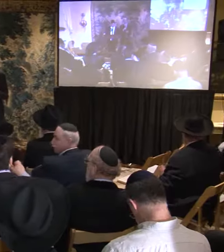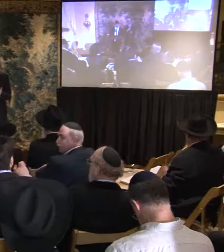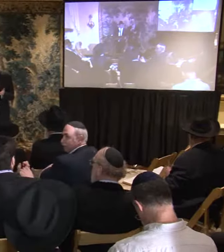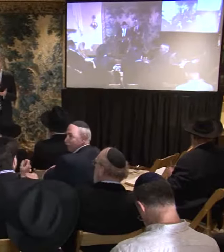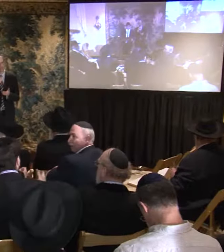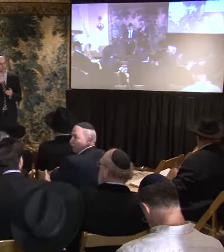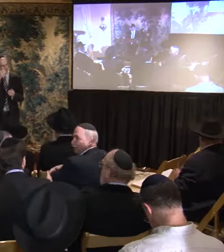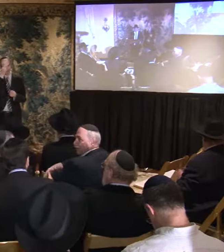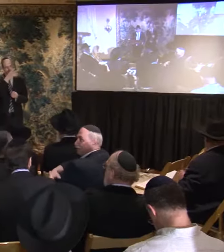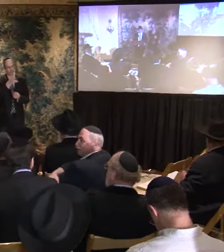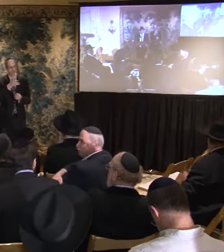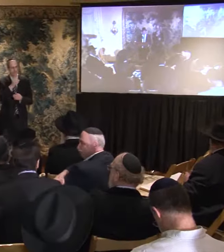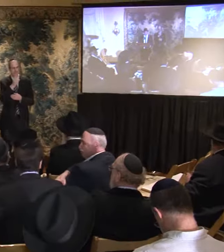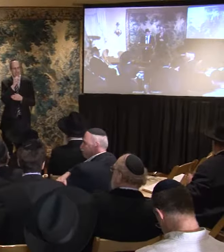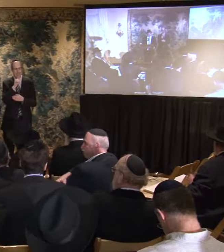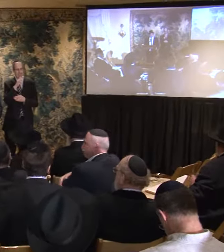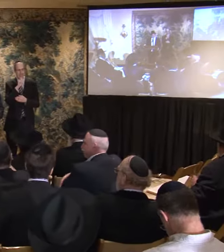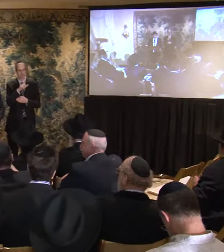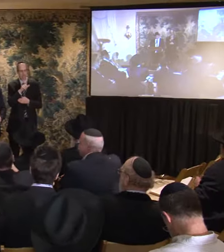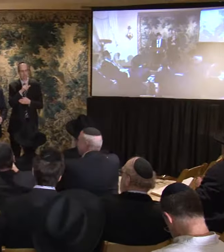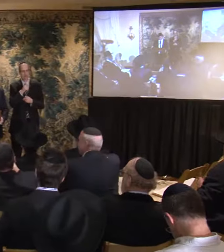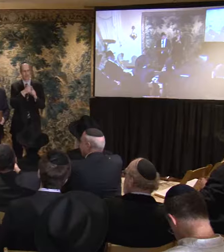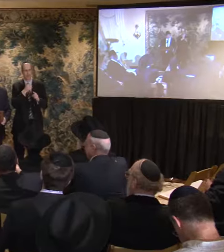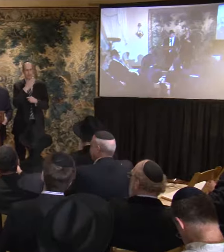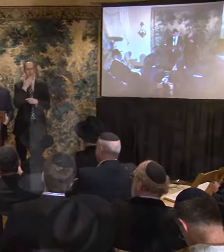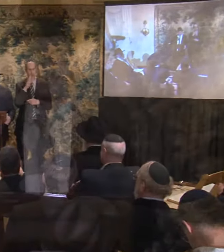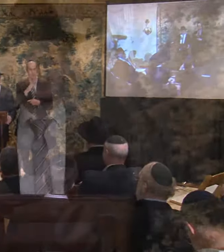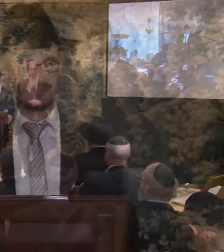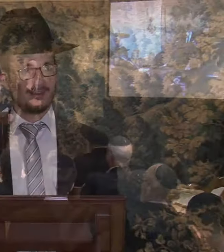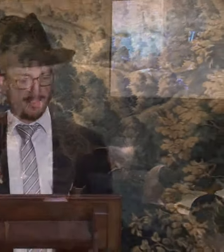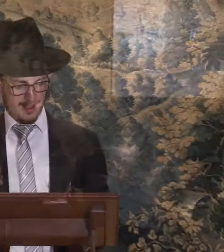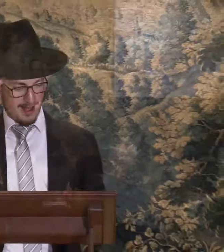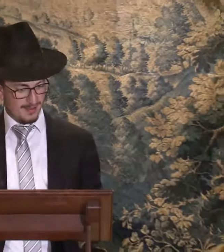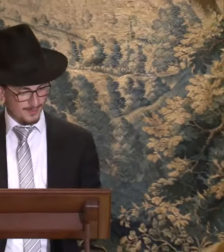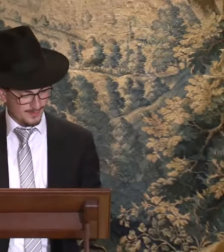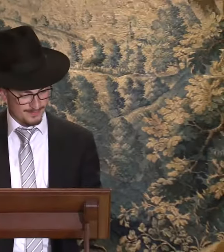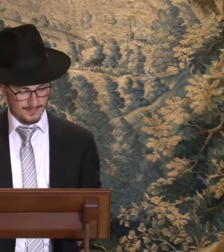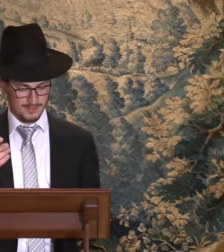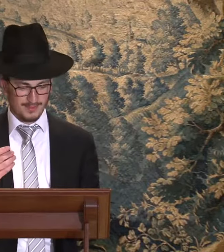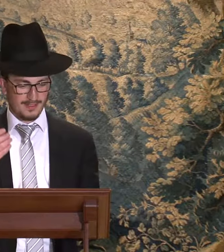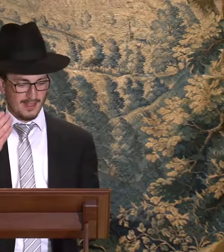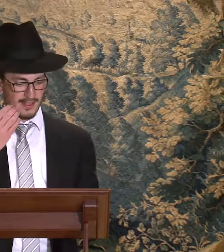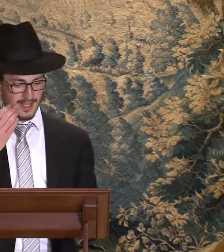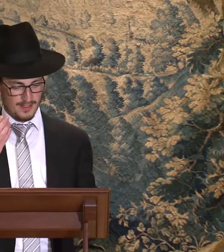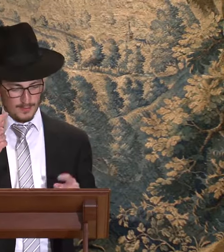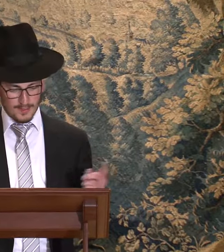Daniel Malka finish line Marissa's wrong. Hello. Thank you